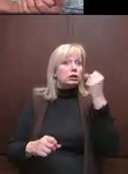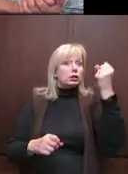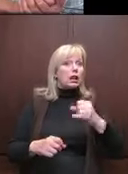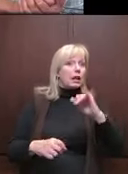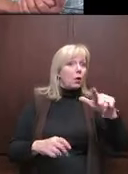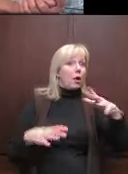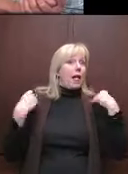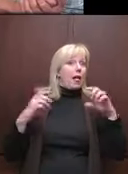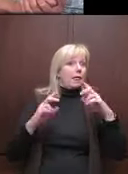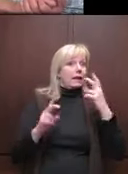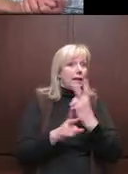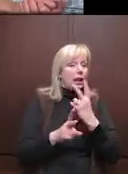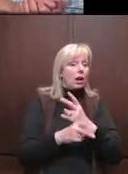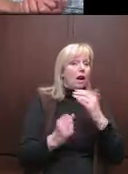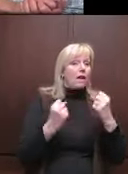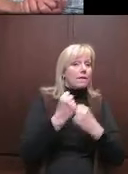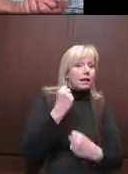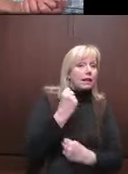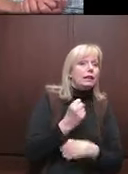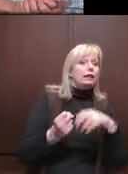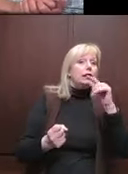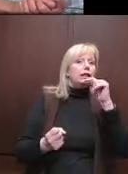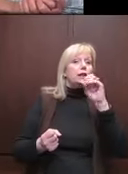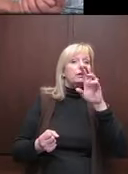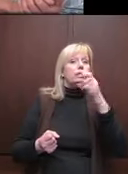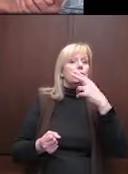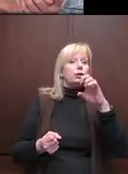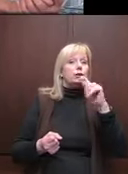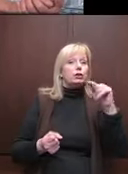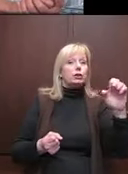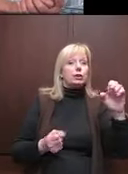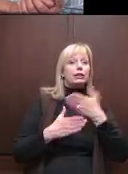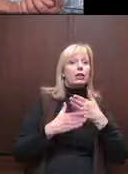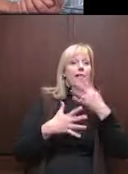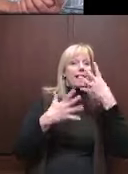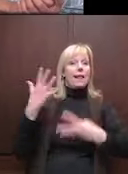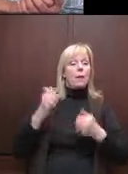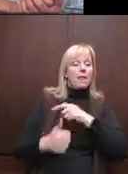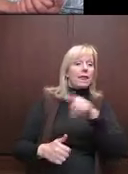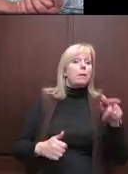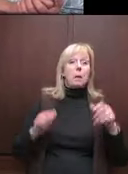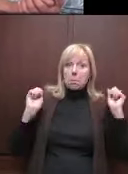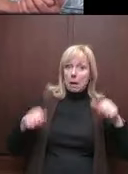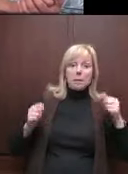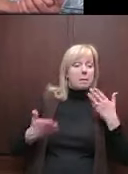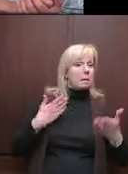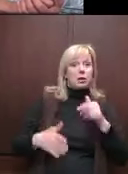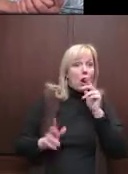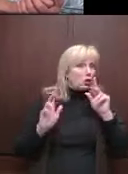health care foundation and to Shay also sharing that list with them. So it is possible that you might not get called or